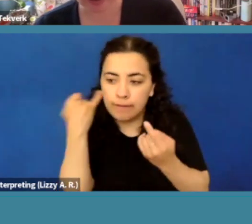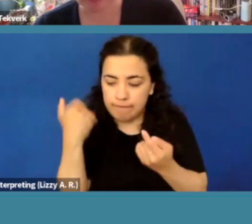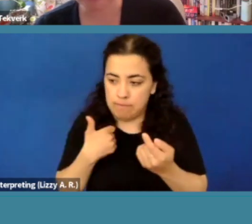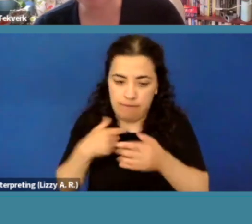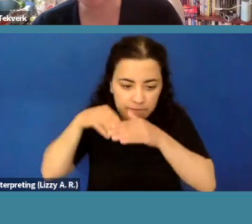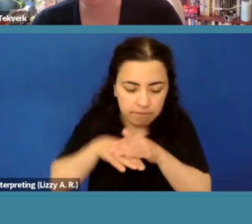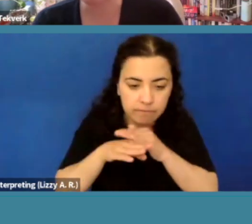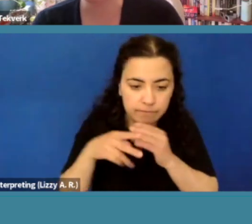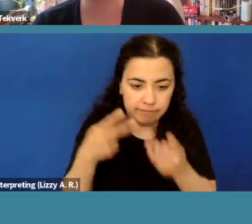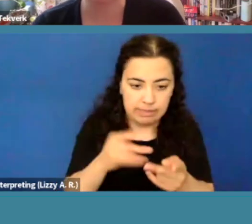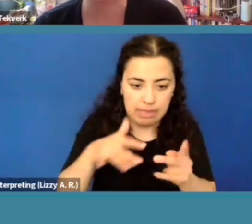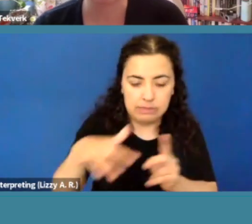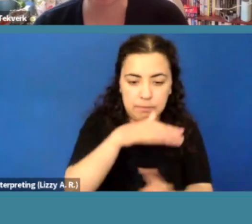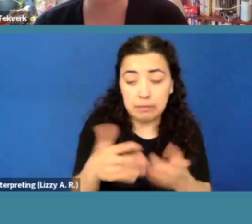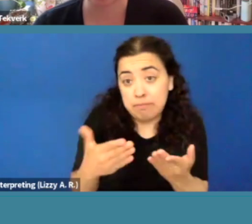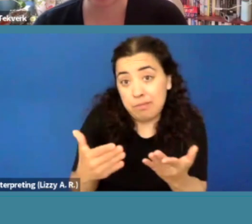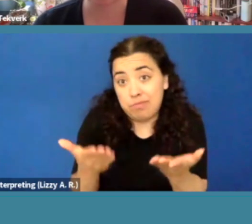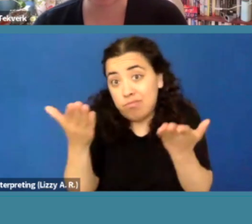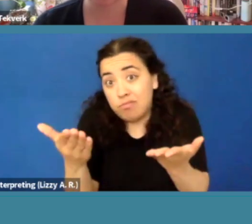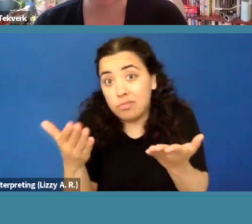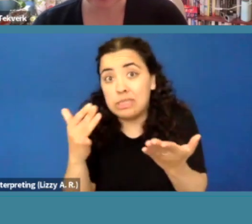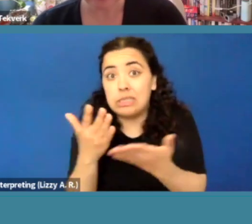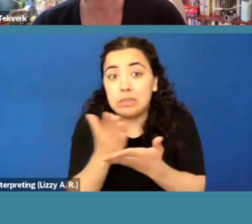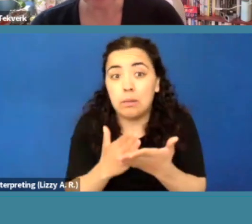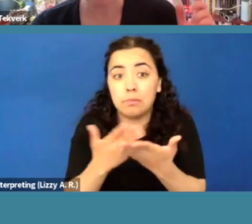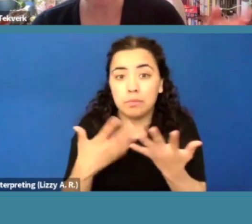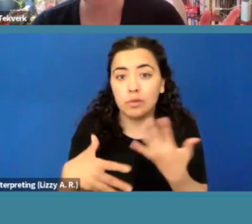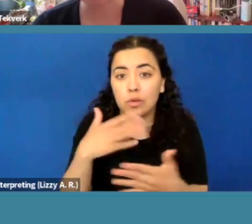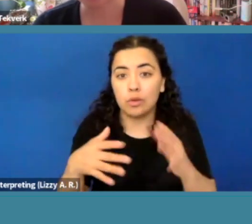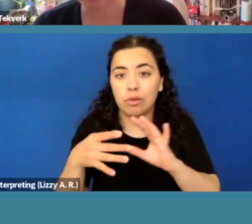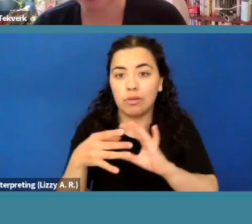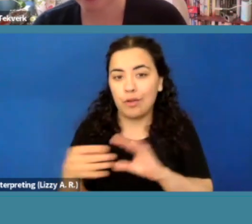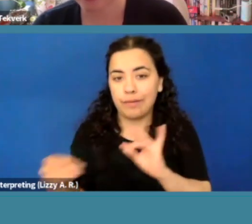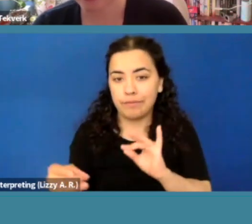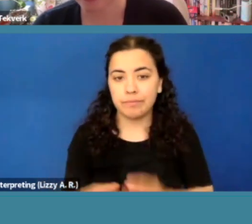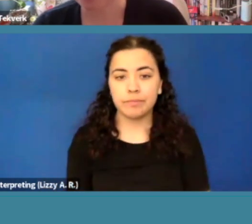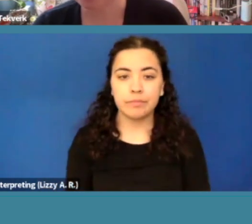And ideally, maybe even have some social narratives. Next slide, please.